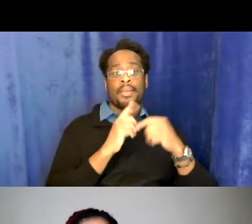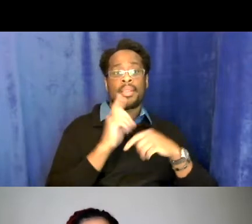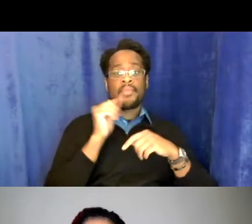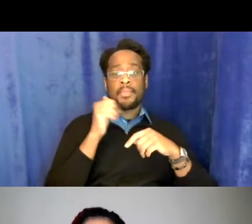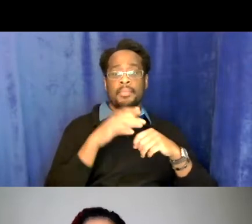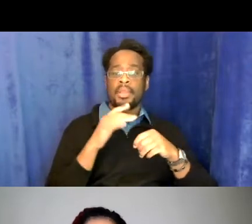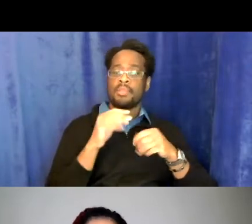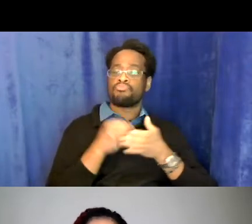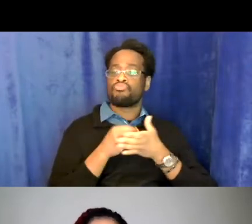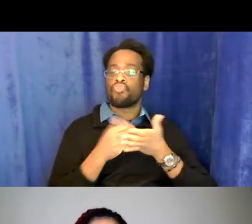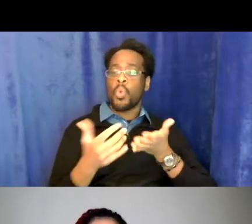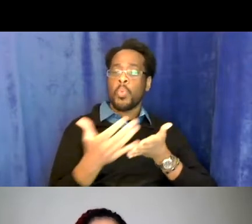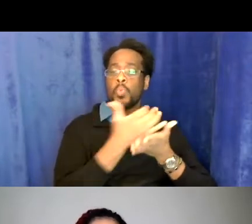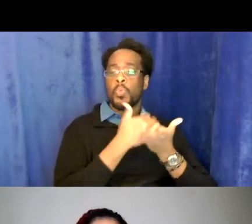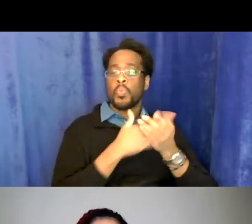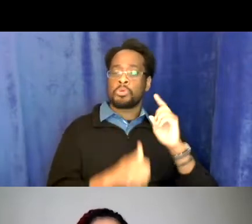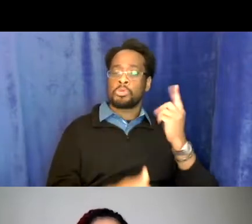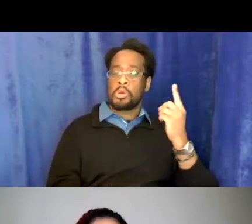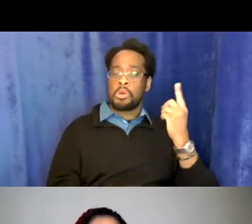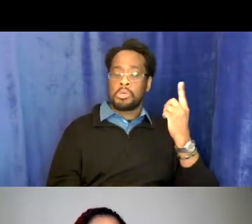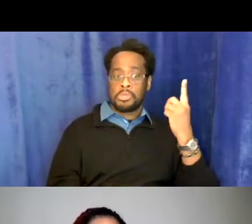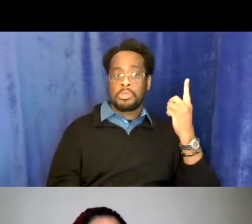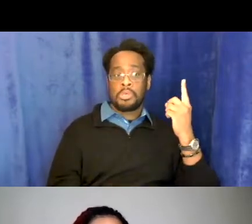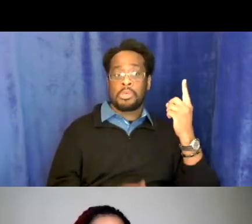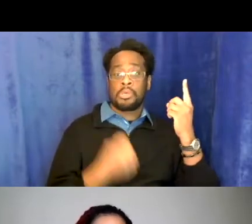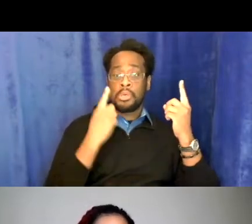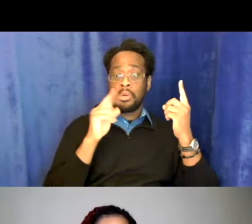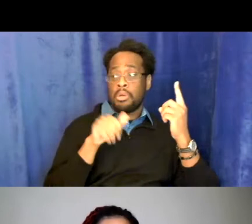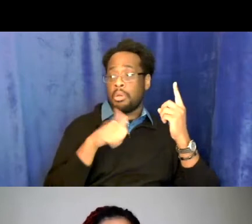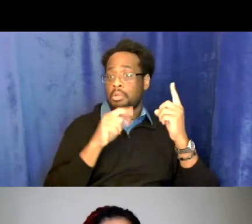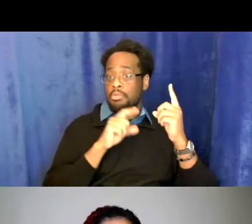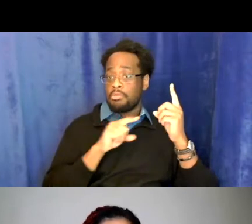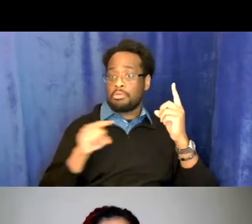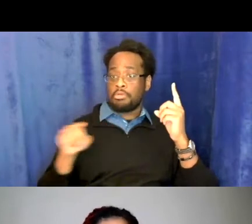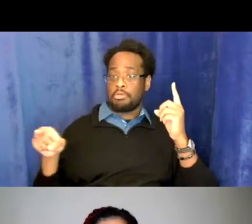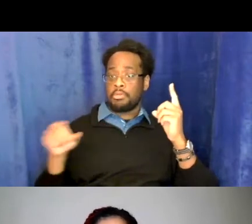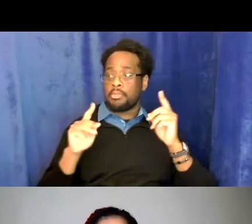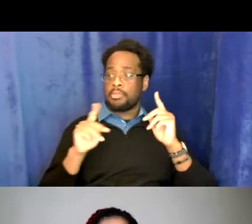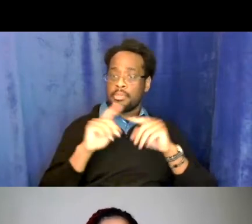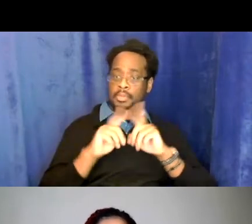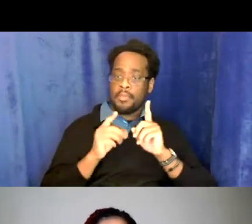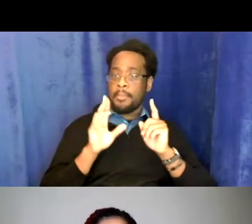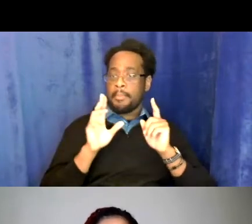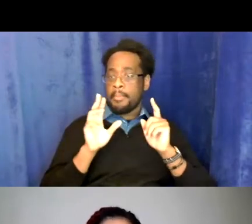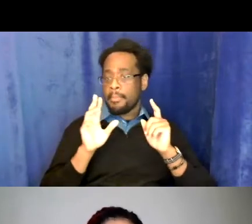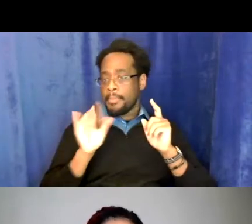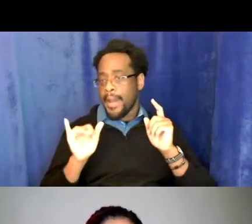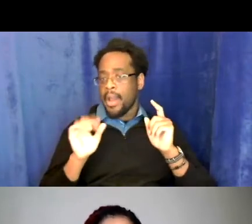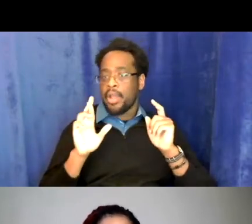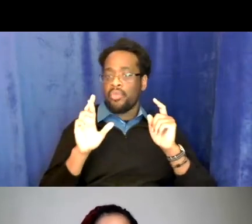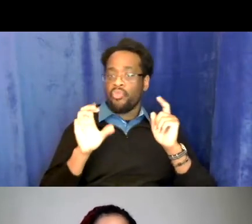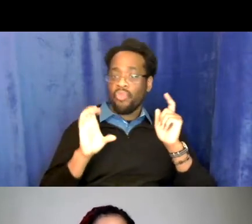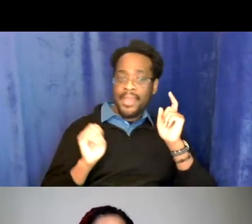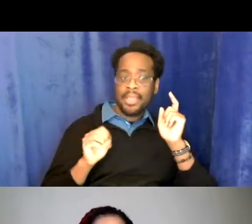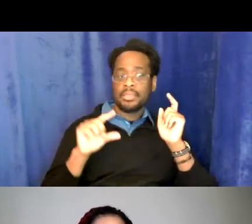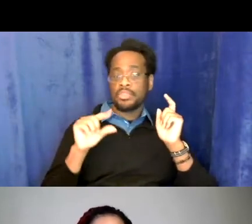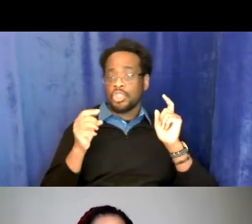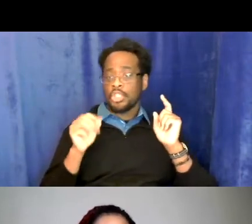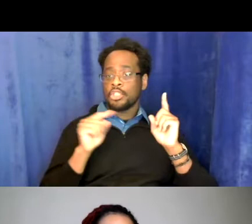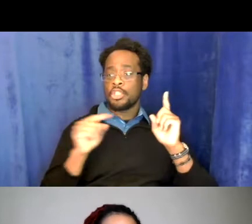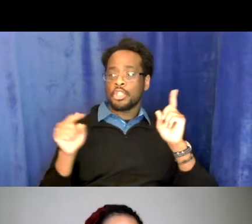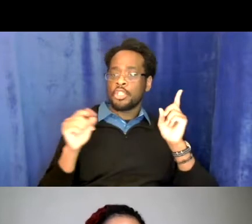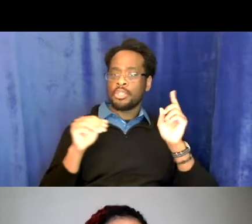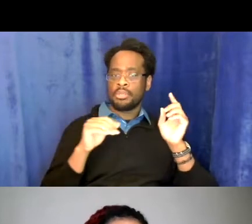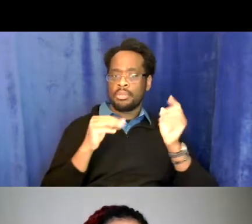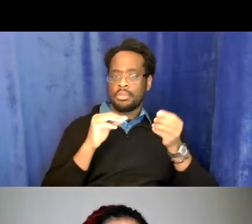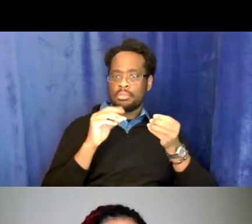it's important earnings per dollar comparing white deaf people um those who are bi-racial